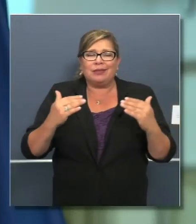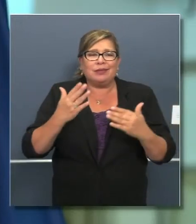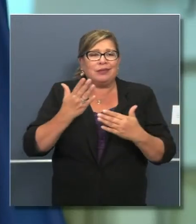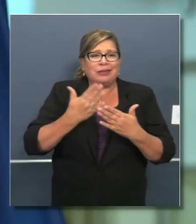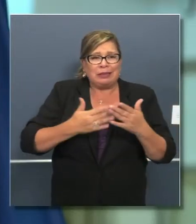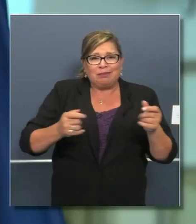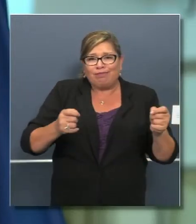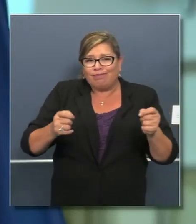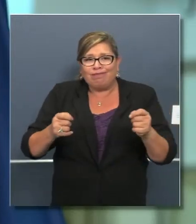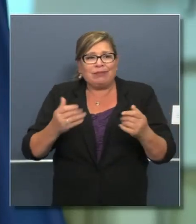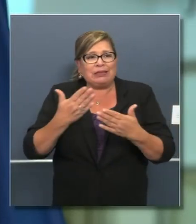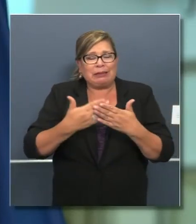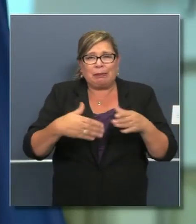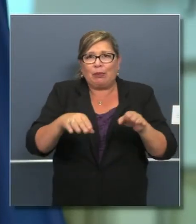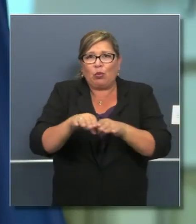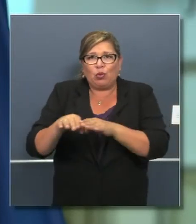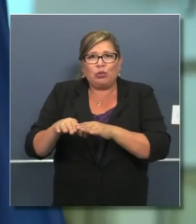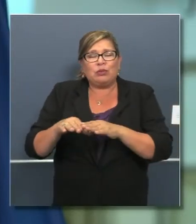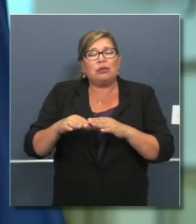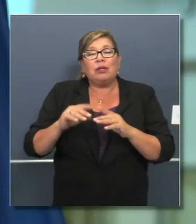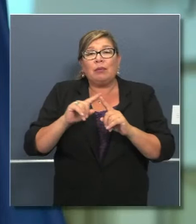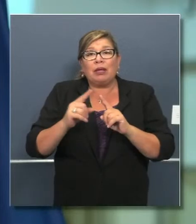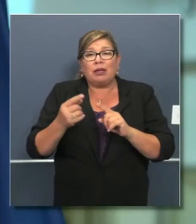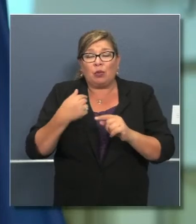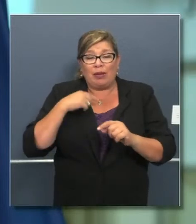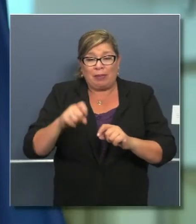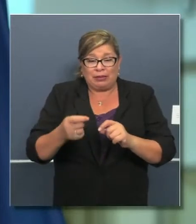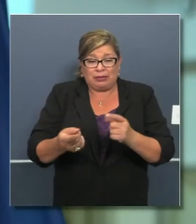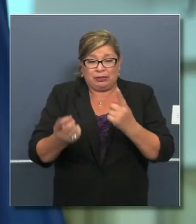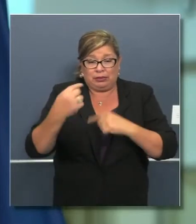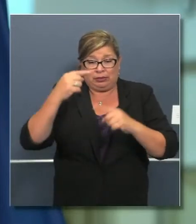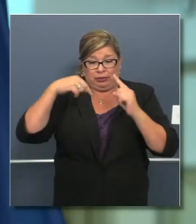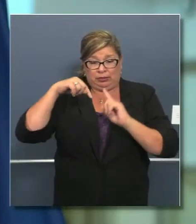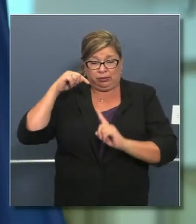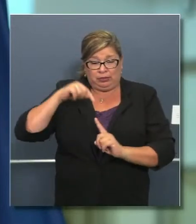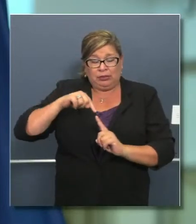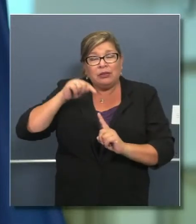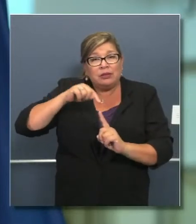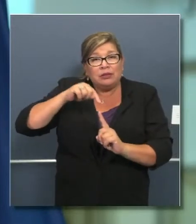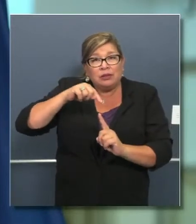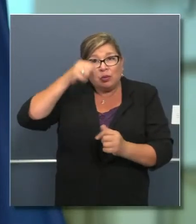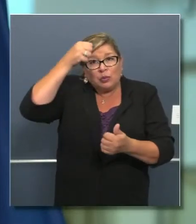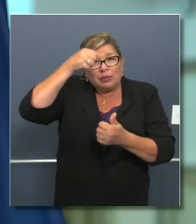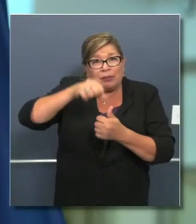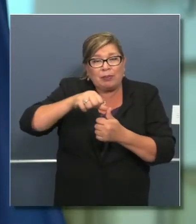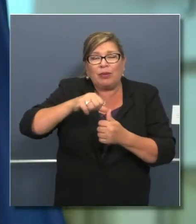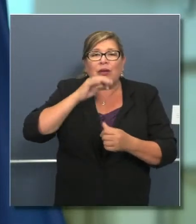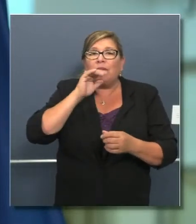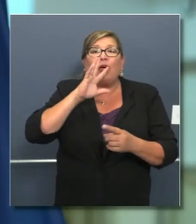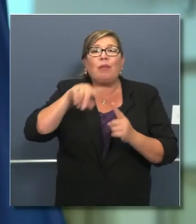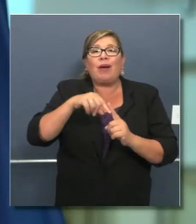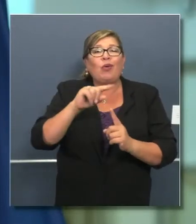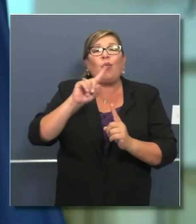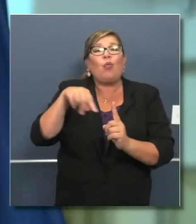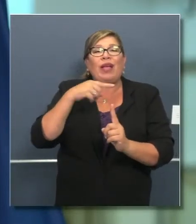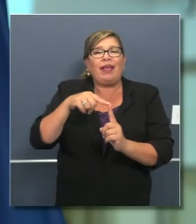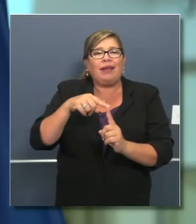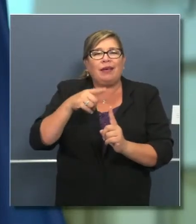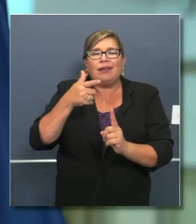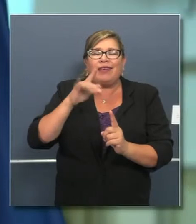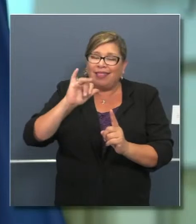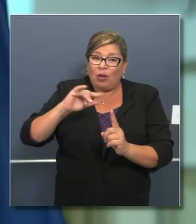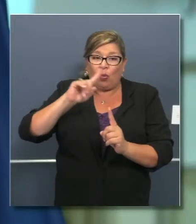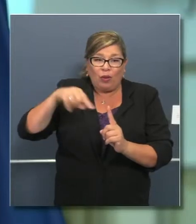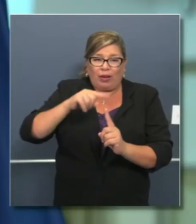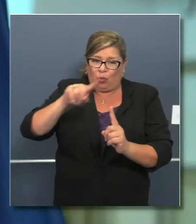foundational premise that so much of our focus is on when not how I cannot impress upon you more to